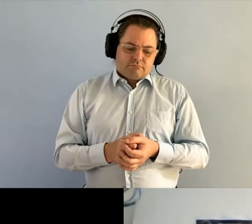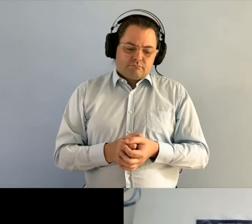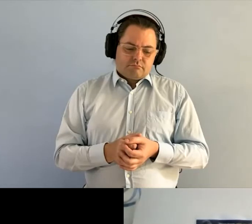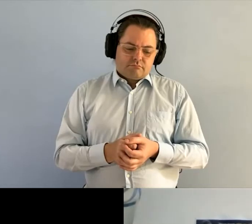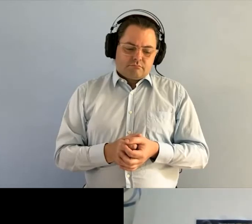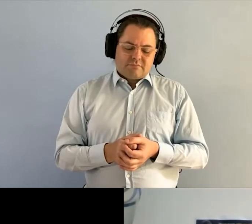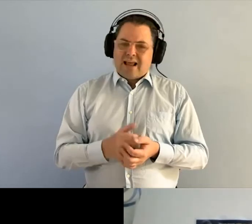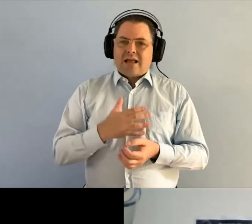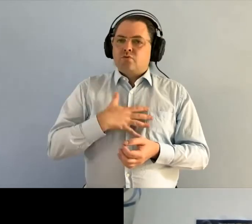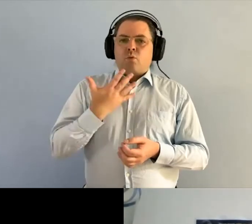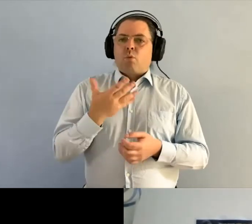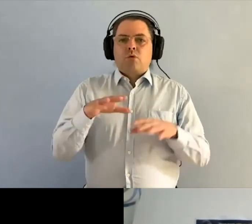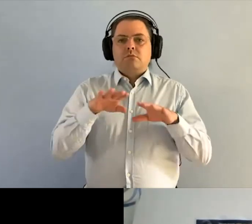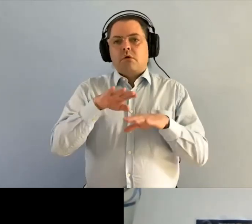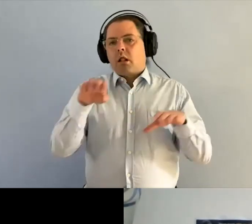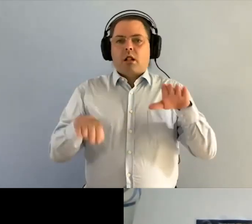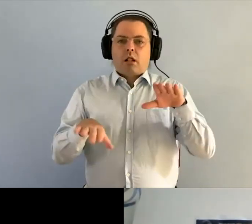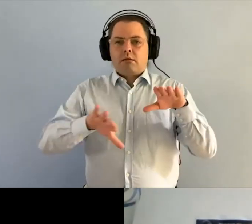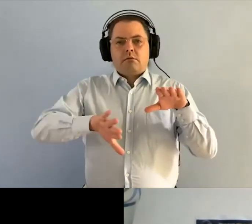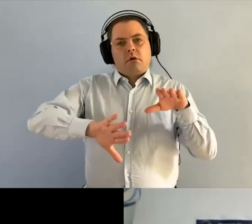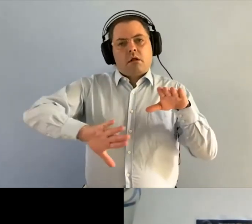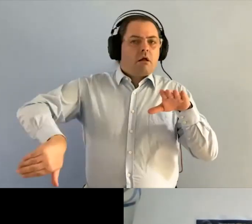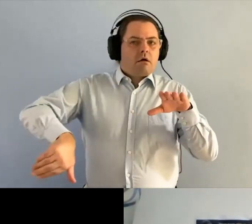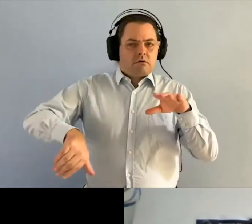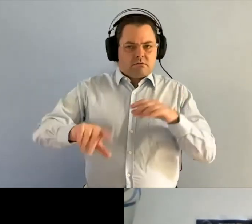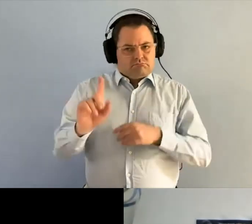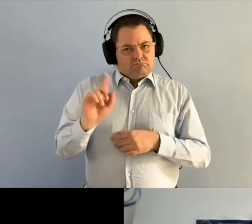water, and other needs